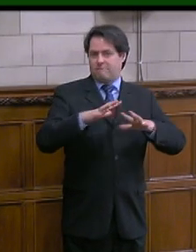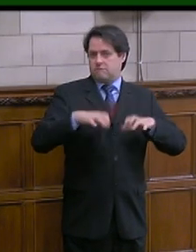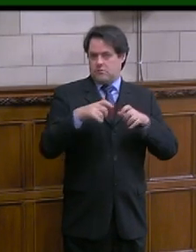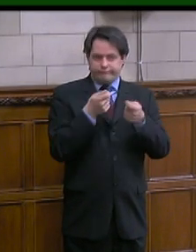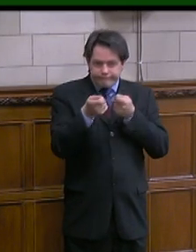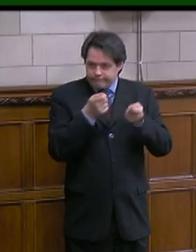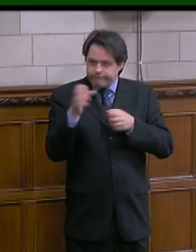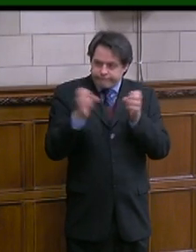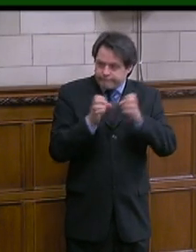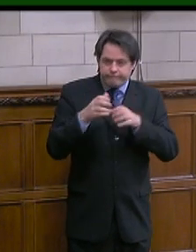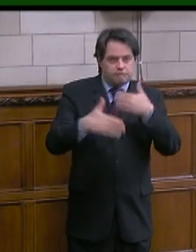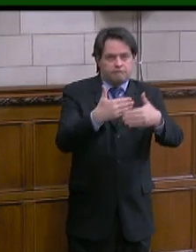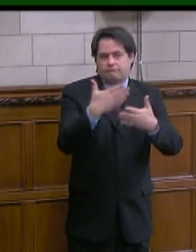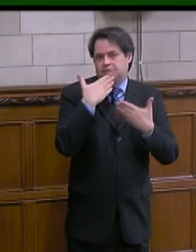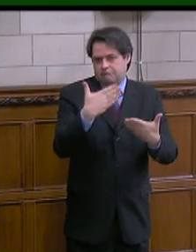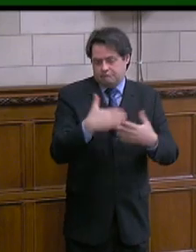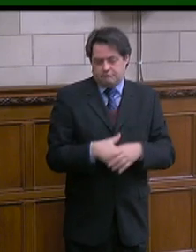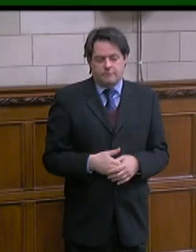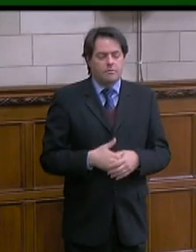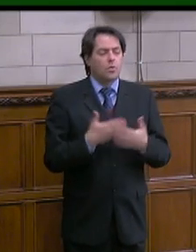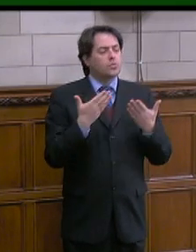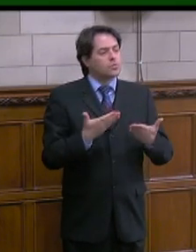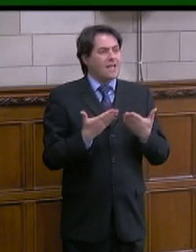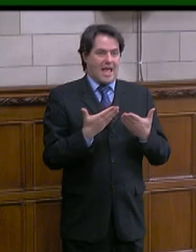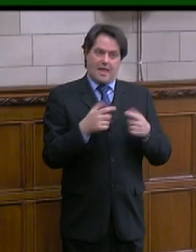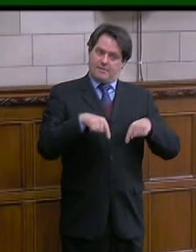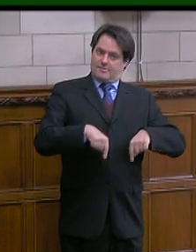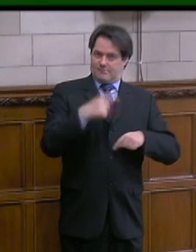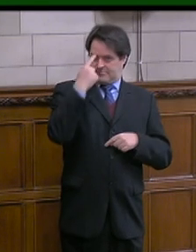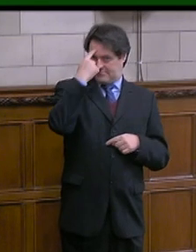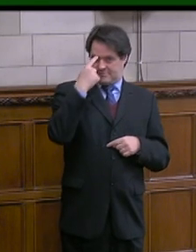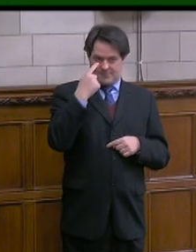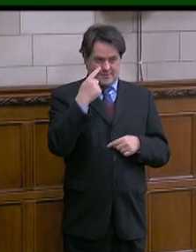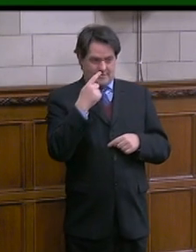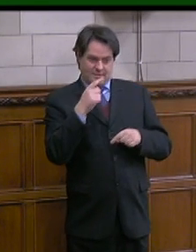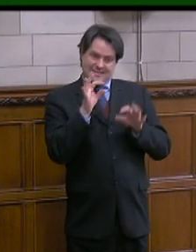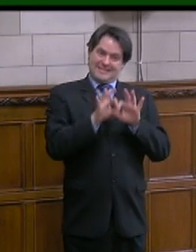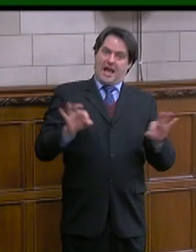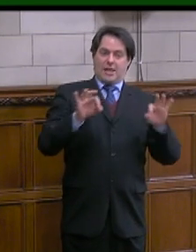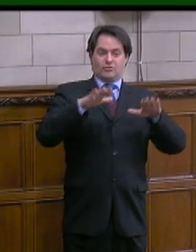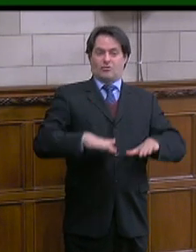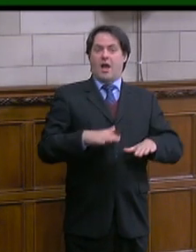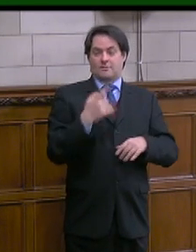What a day to be holding this debate, after the British film “The Silent Child” won